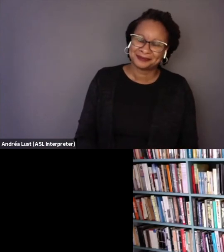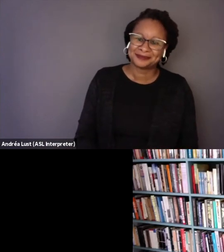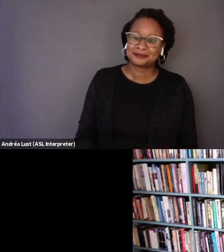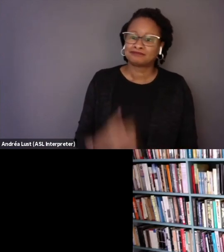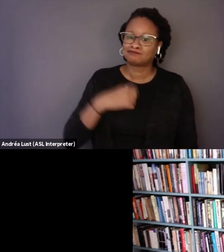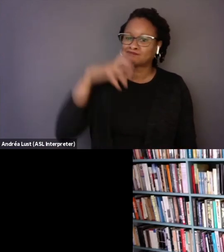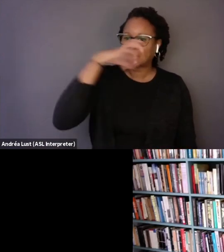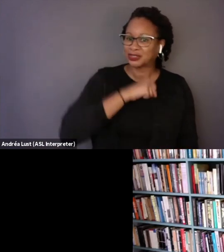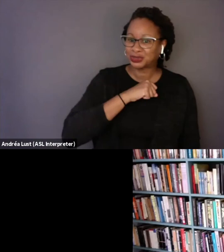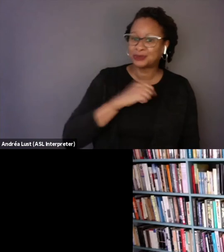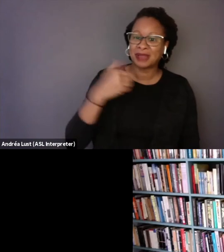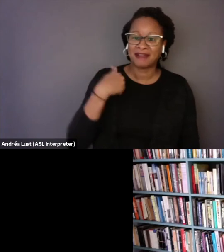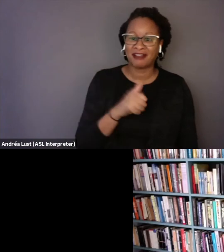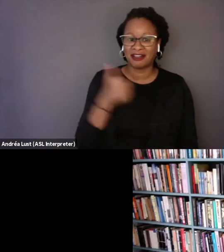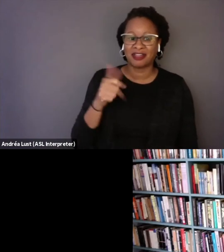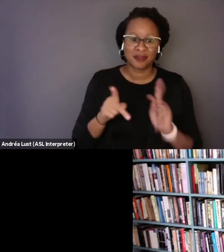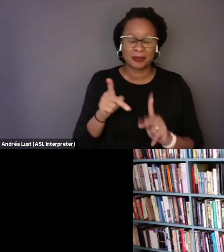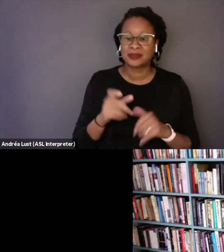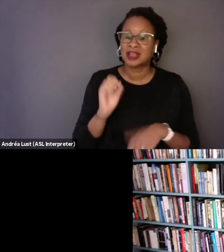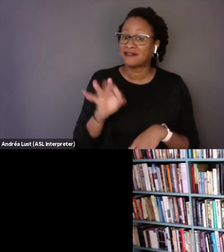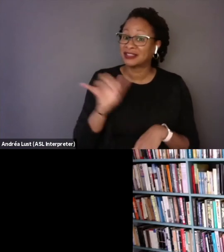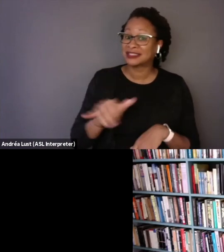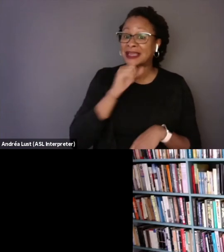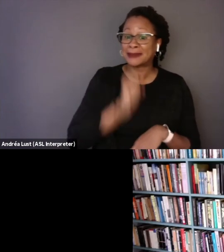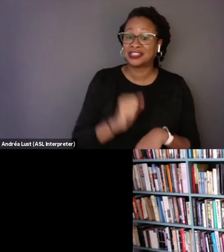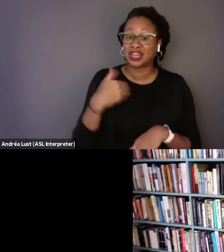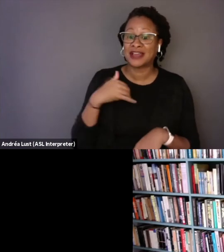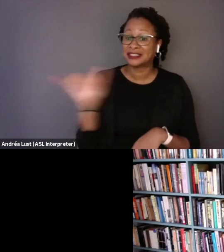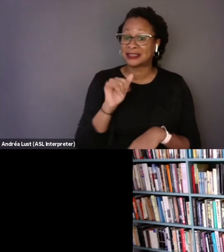that there were other people of that age who could have a similar reaction, too.